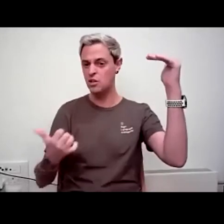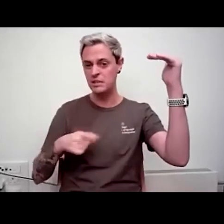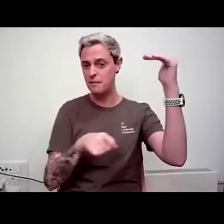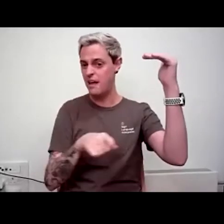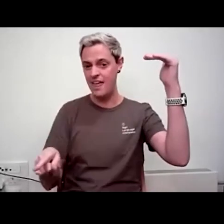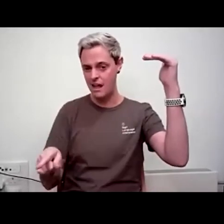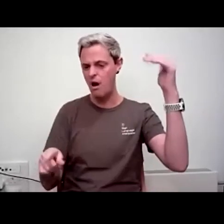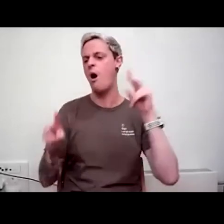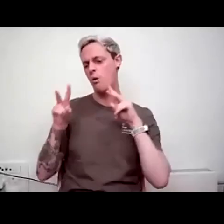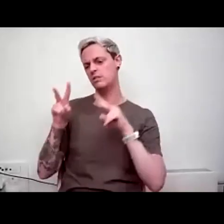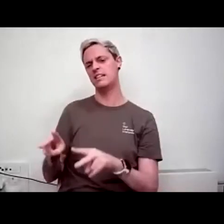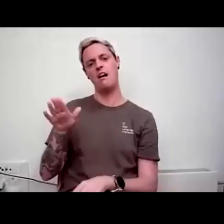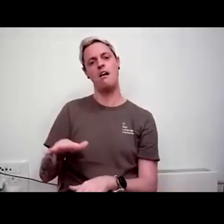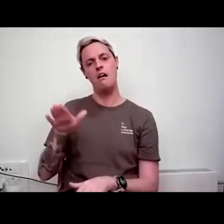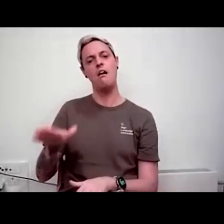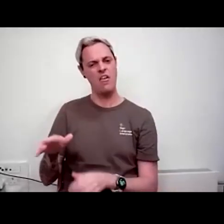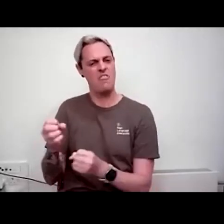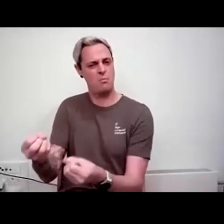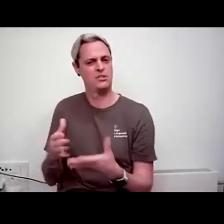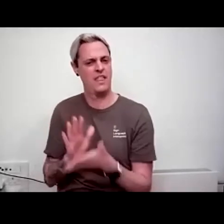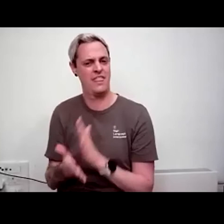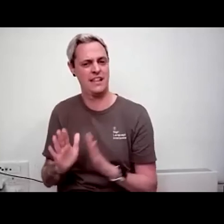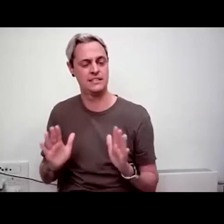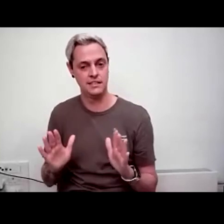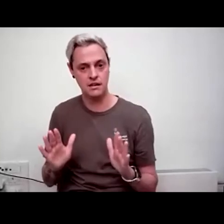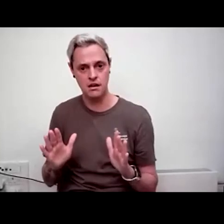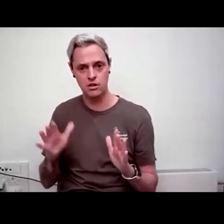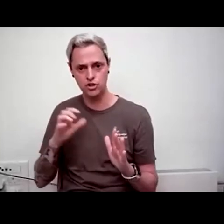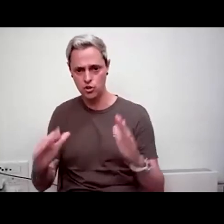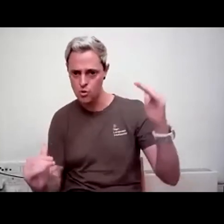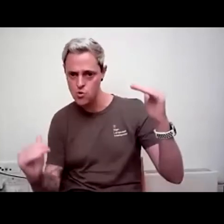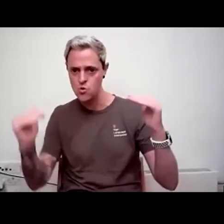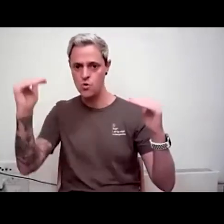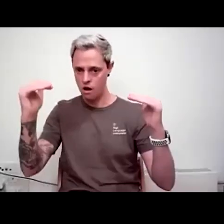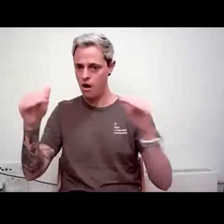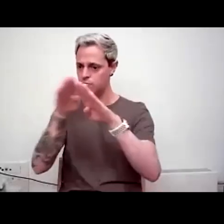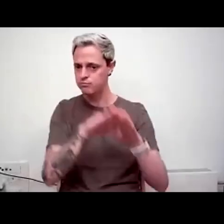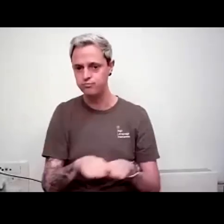according to the hierarchies and weakness, of weakness and strength that are all too obvious in our societies.